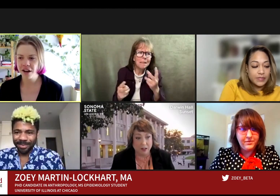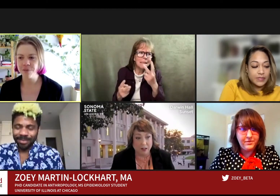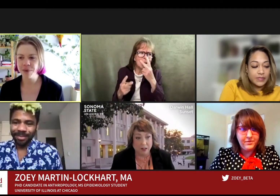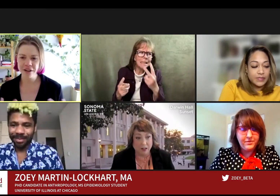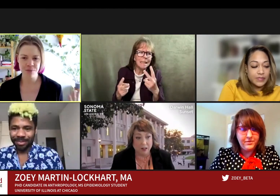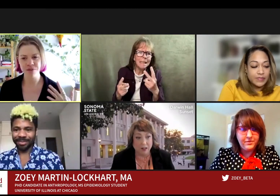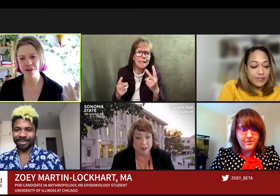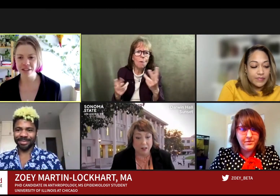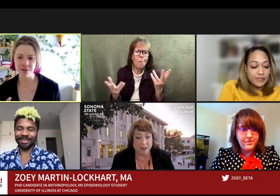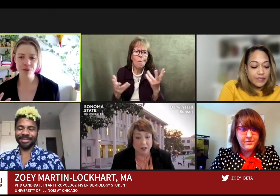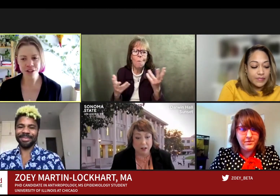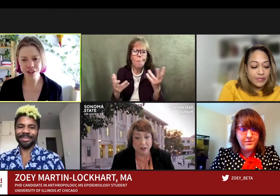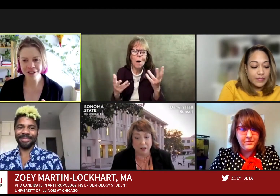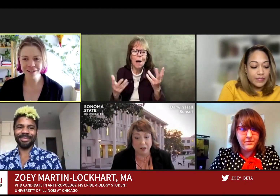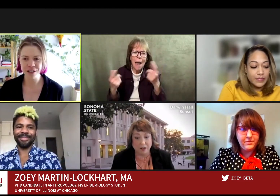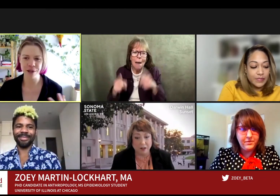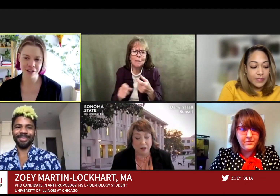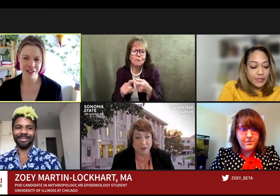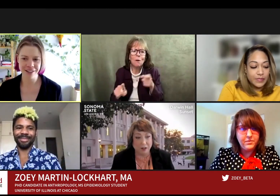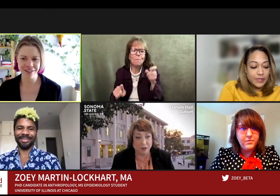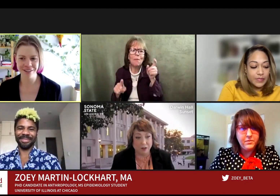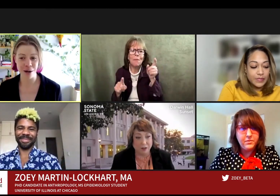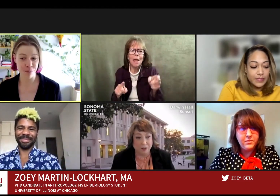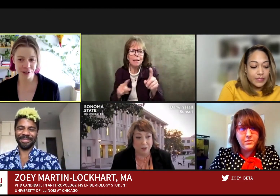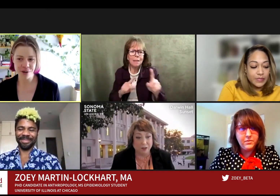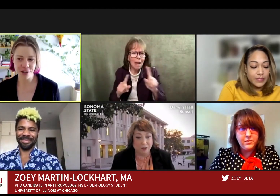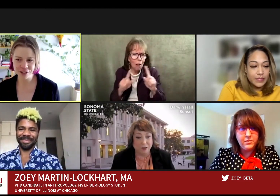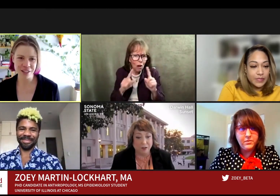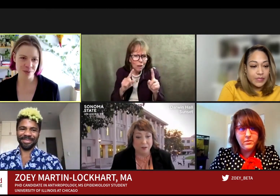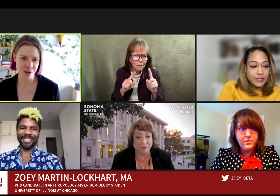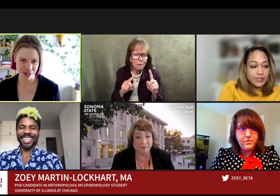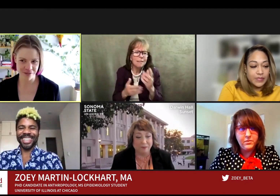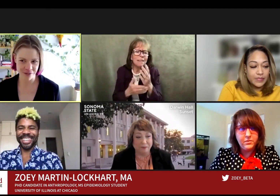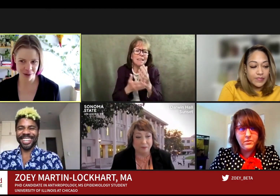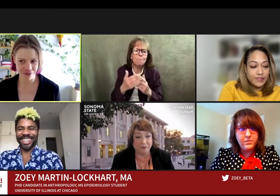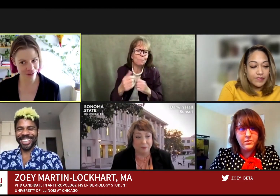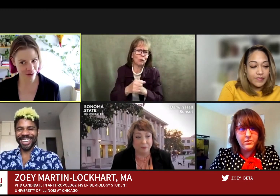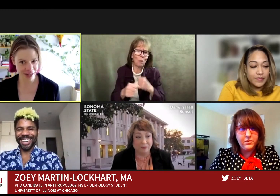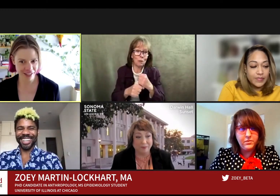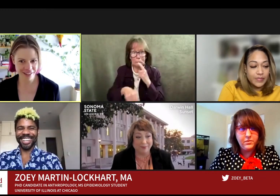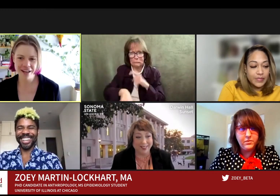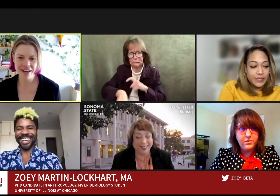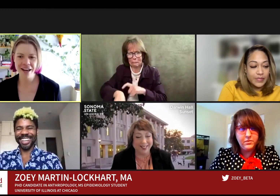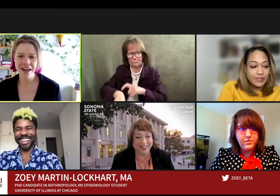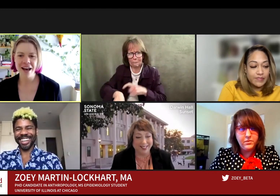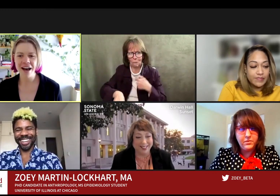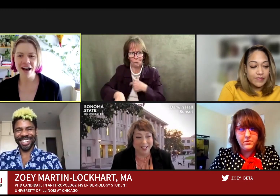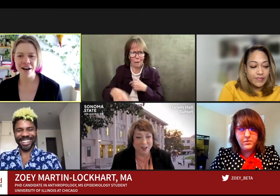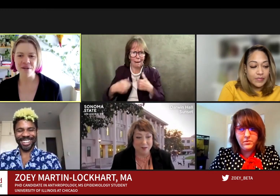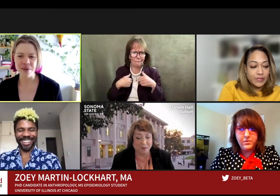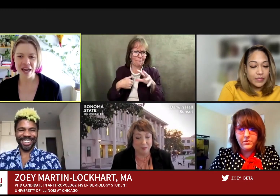I'll be here to provide some structure, especially temporal structure, since we only have about 50 minutes.